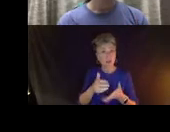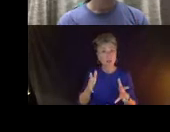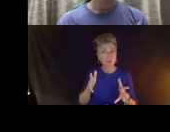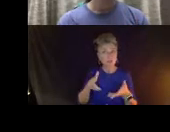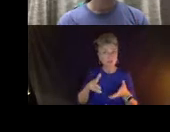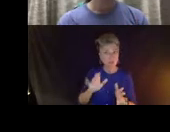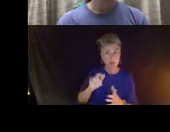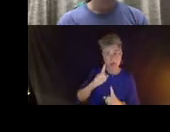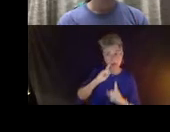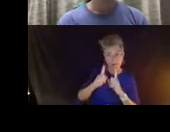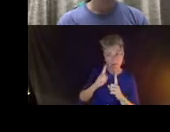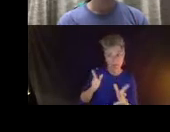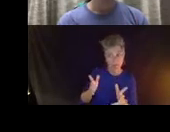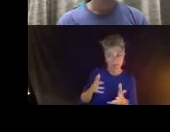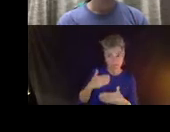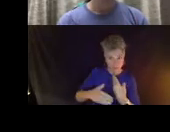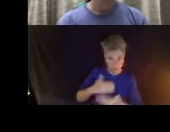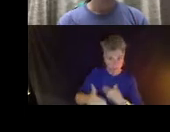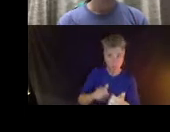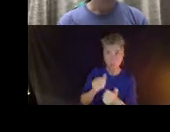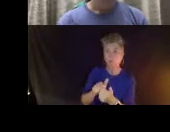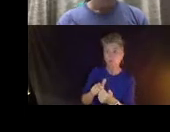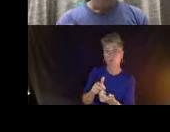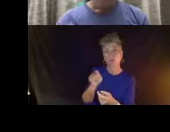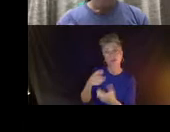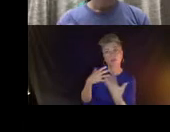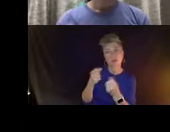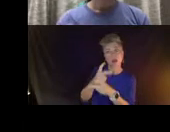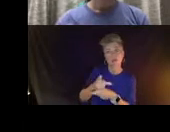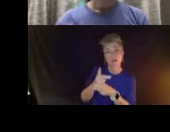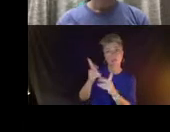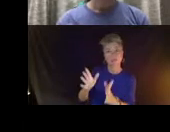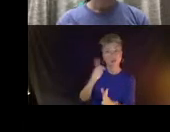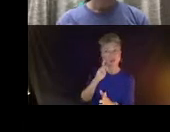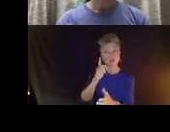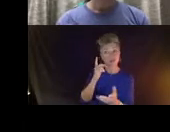and so your healthcare provider can support those goals. And then finally, is there any other information